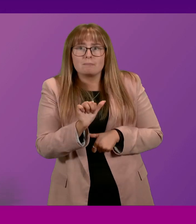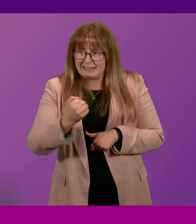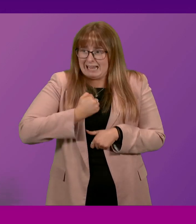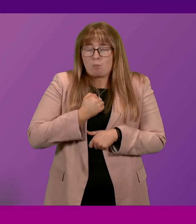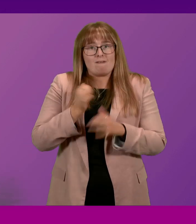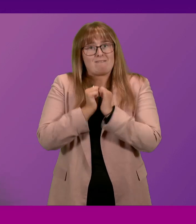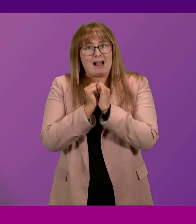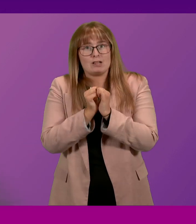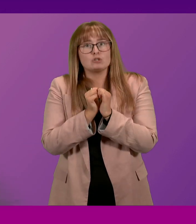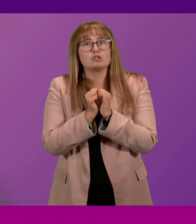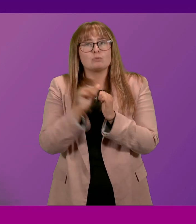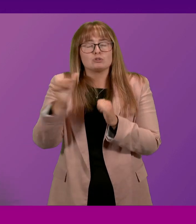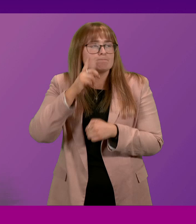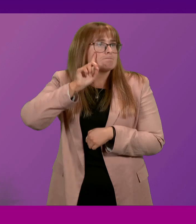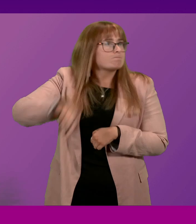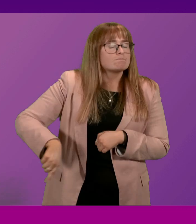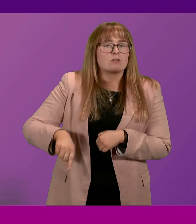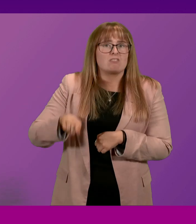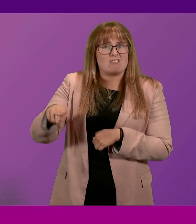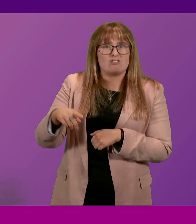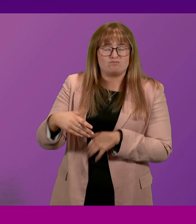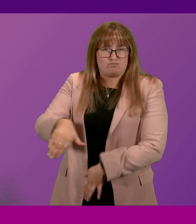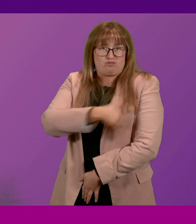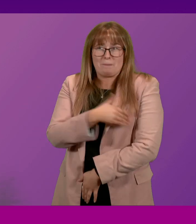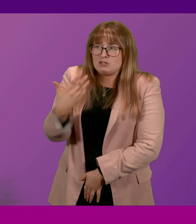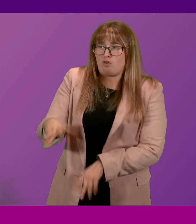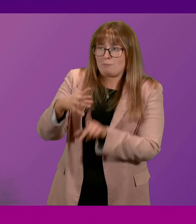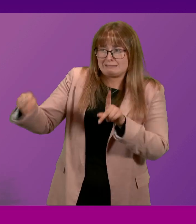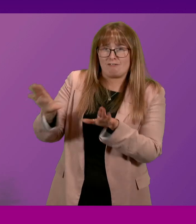should turn our back on the populist rubbish that has consumed the Conservative Party this week.